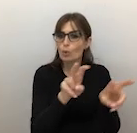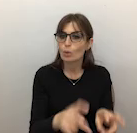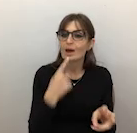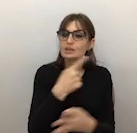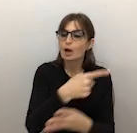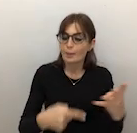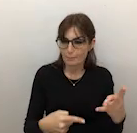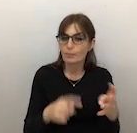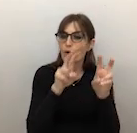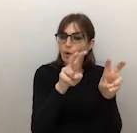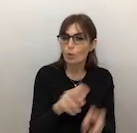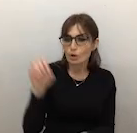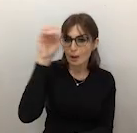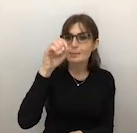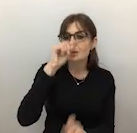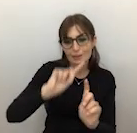and the types of audit opinions that may be provided.